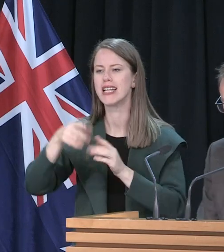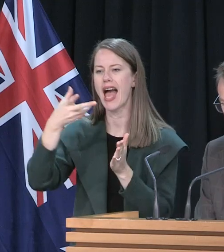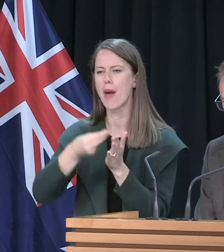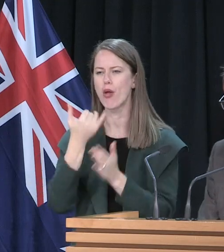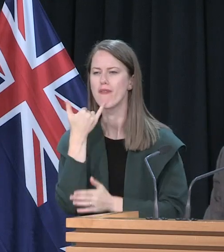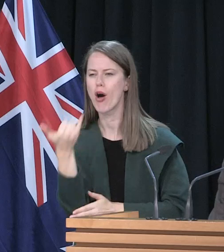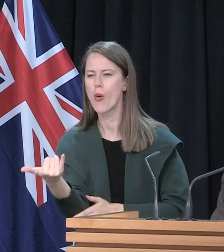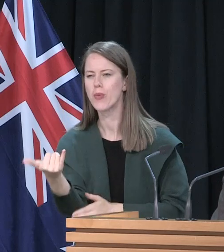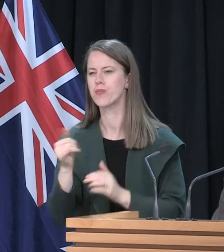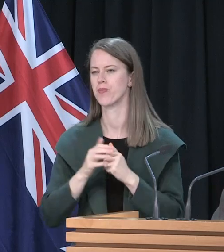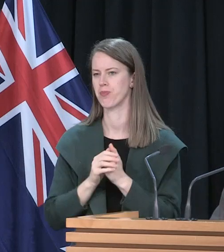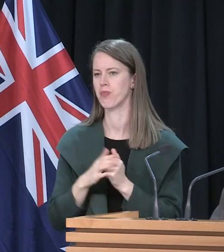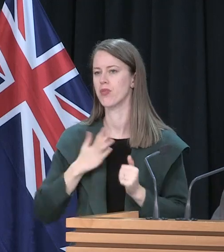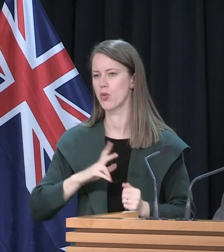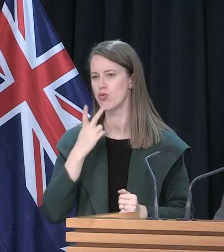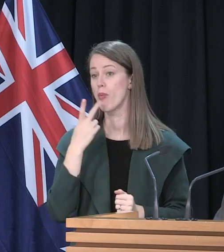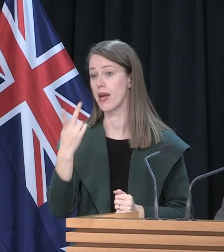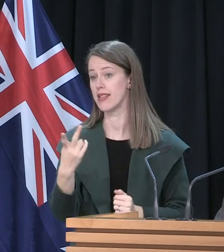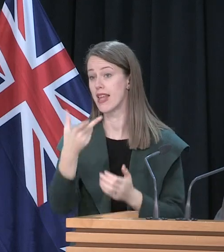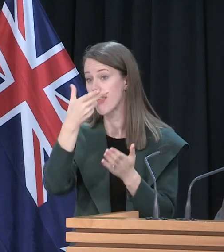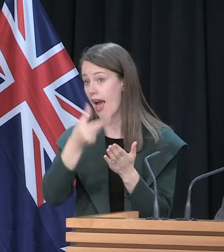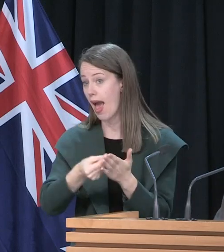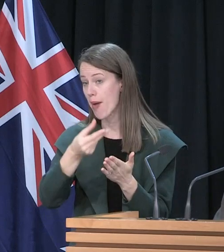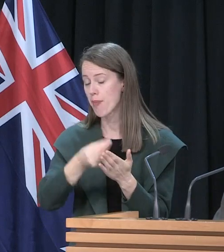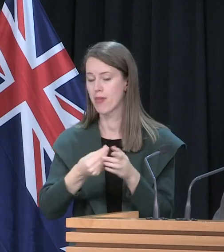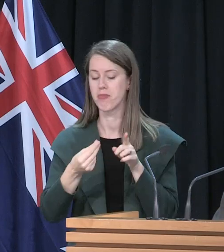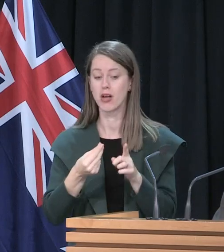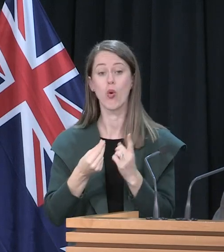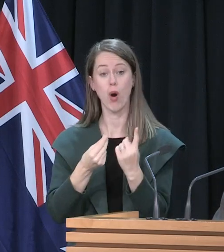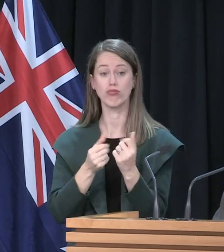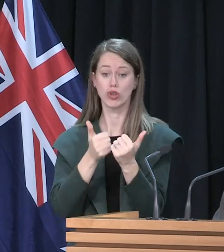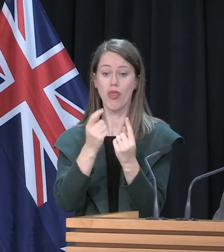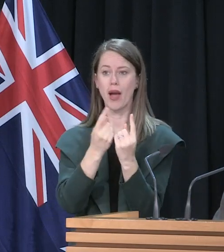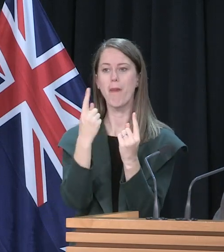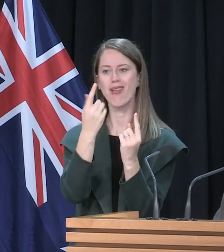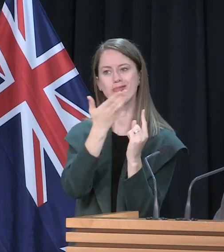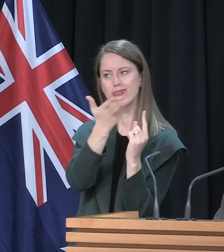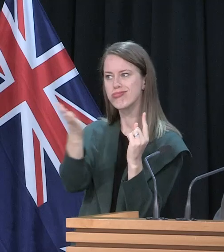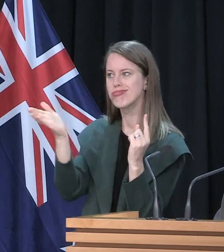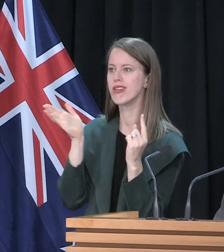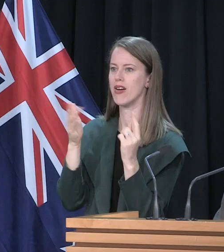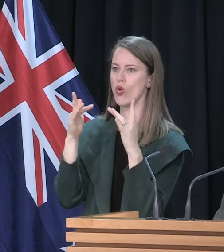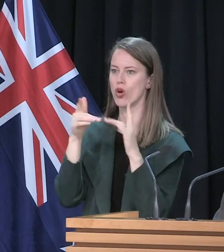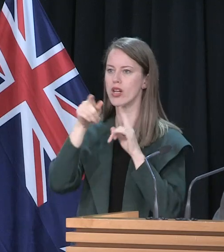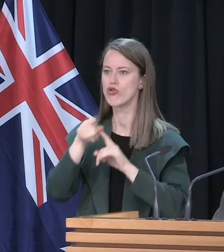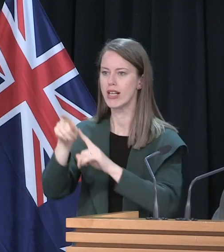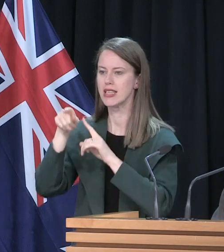words on the contact tracing app. There are a number of questions about that this morning. I want to reiterate